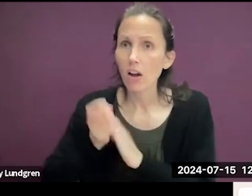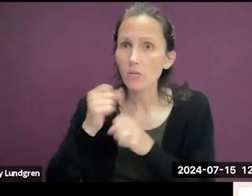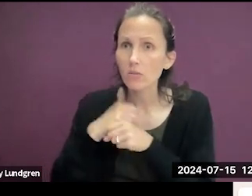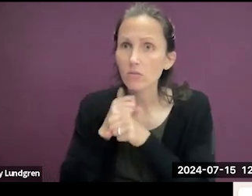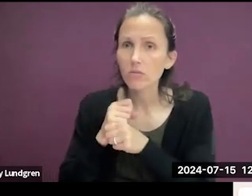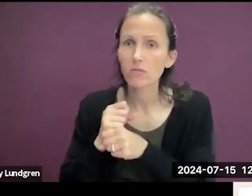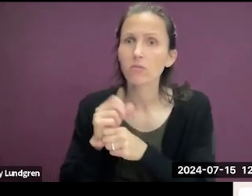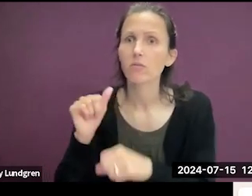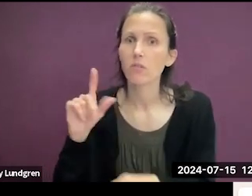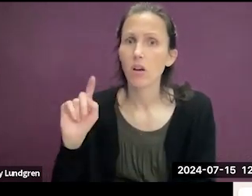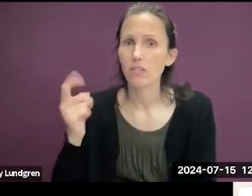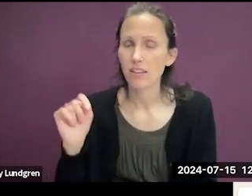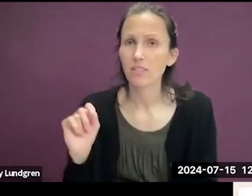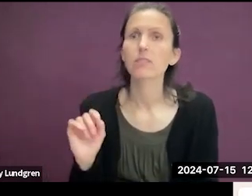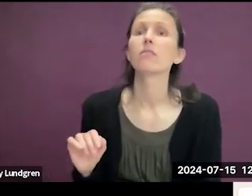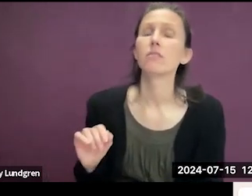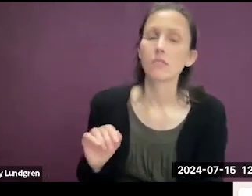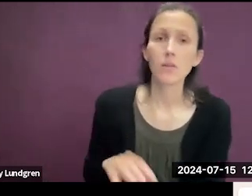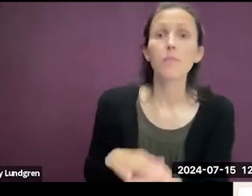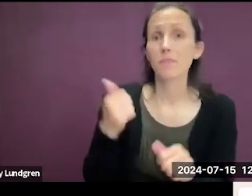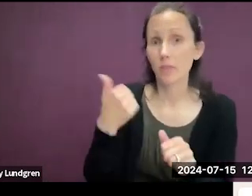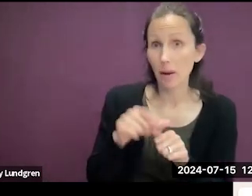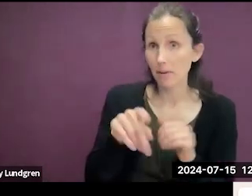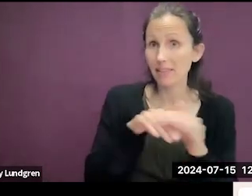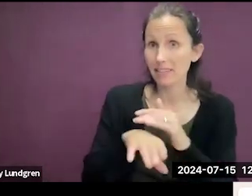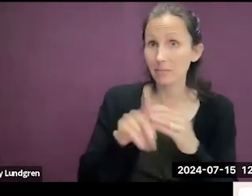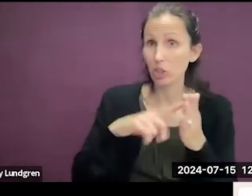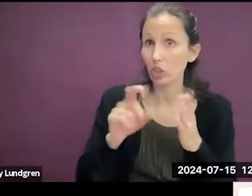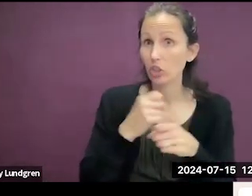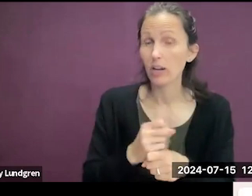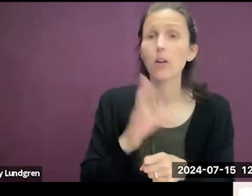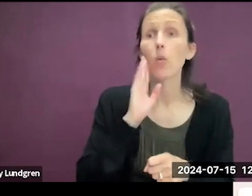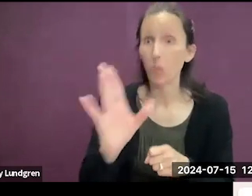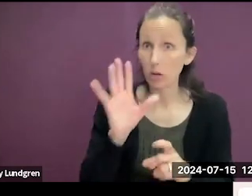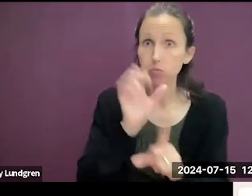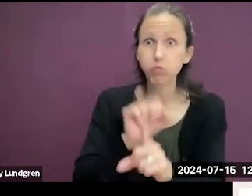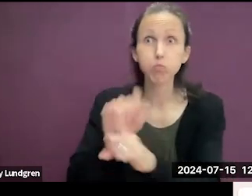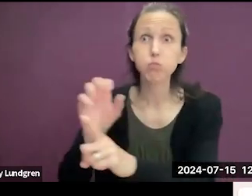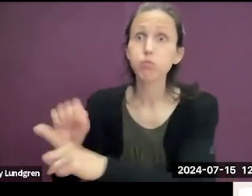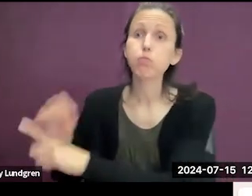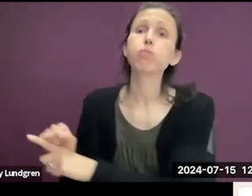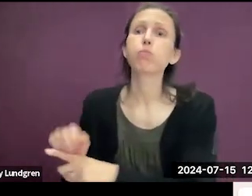with this accessibility checker is it is going to pick up on a lot of things and help you by guiding you through how